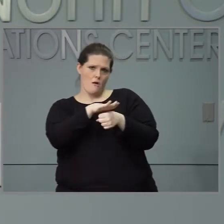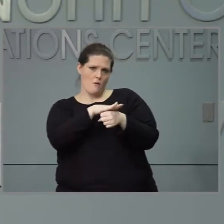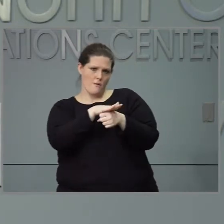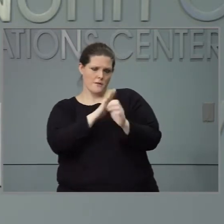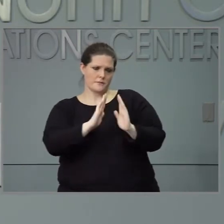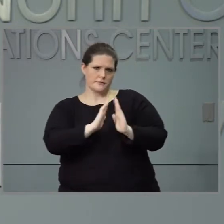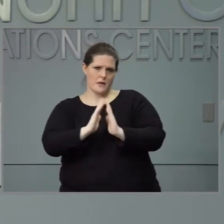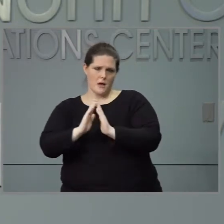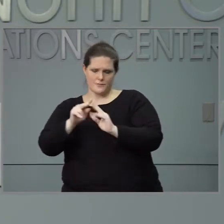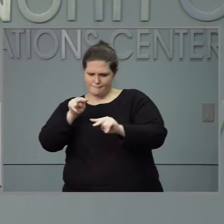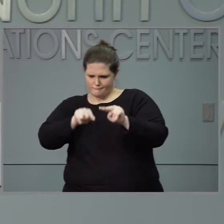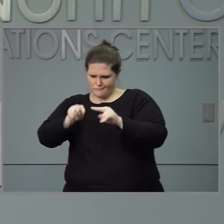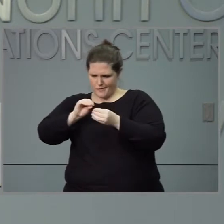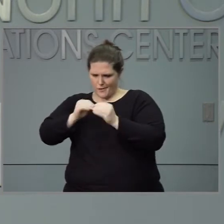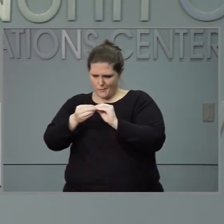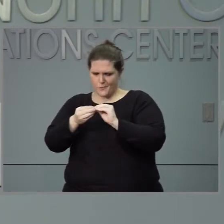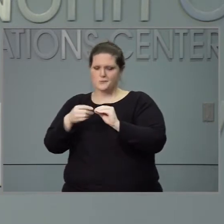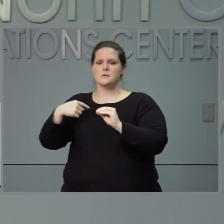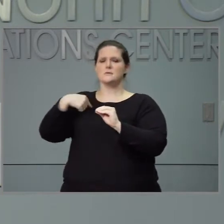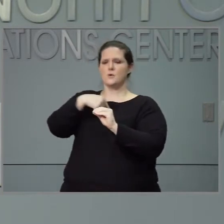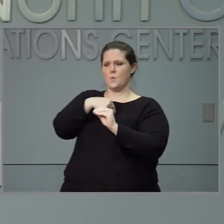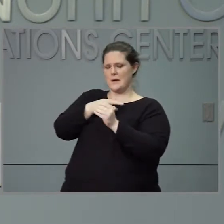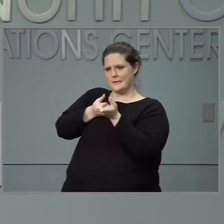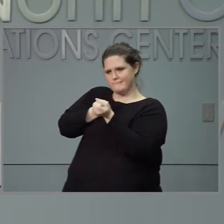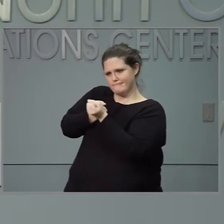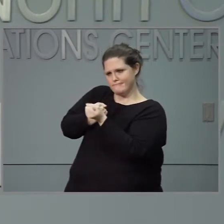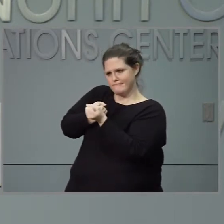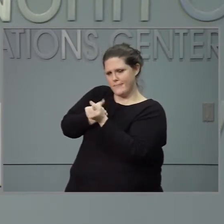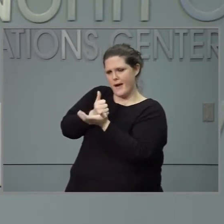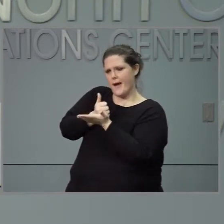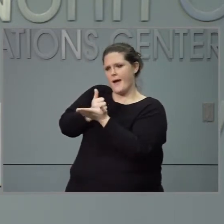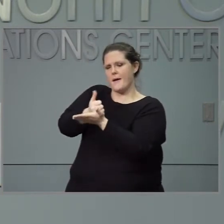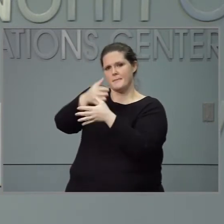ENCIERRO Y LAS MÁSCARAS CAUSAN MÁS DAÑO QUE BIEN. HAY QUE